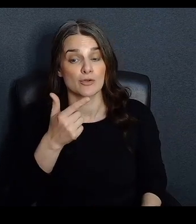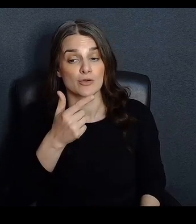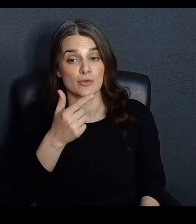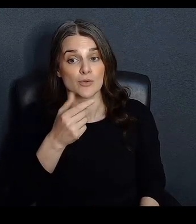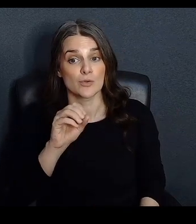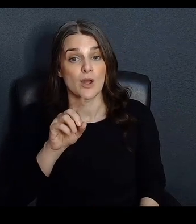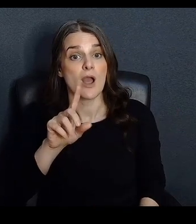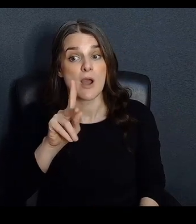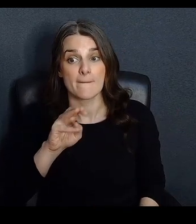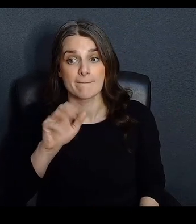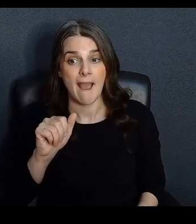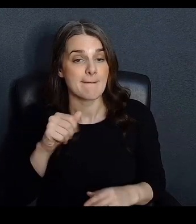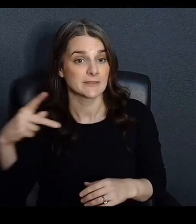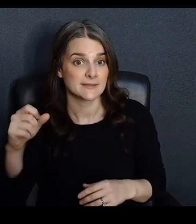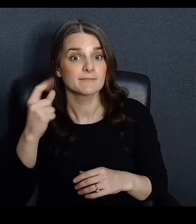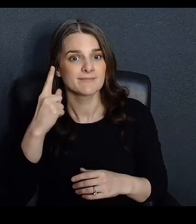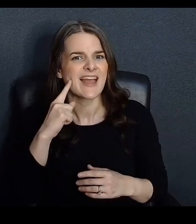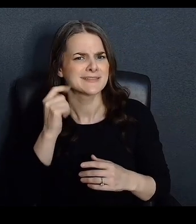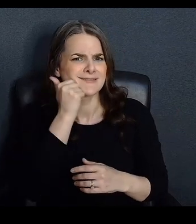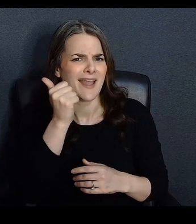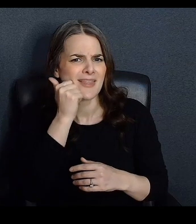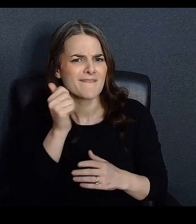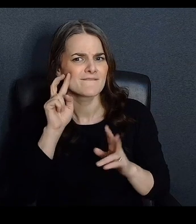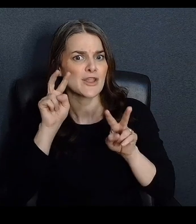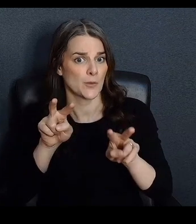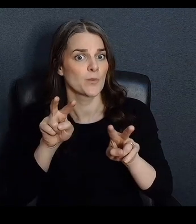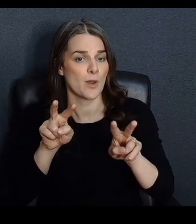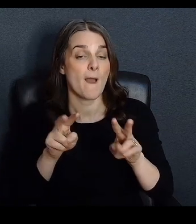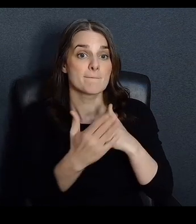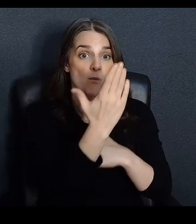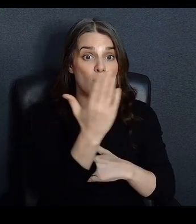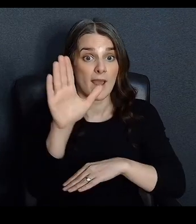So their activity is broken into three columns for morning, afternoon, and evening.